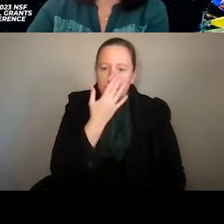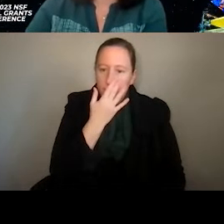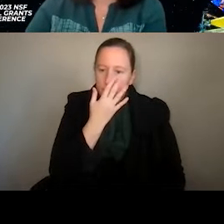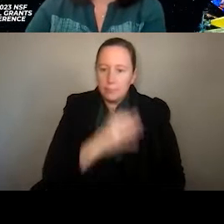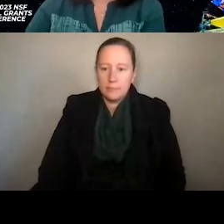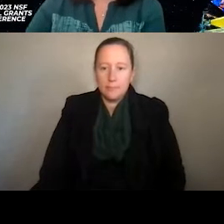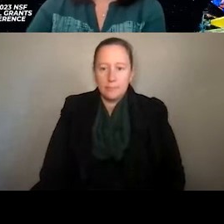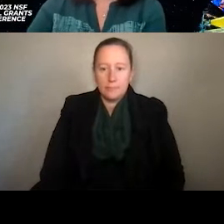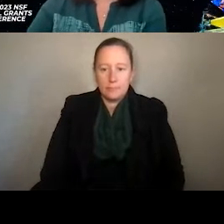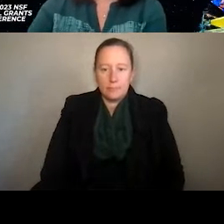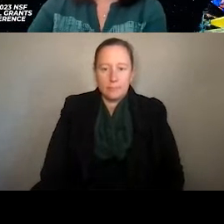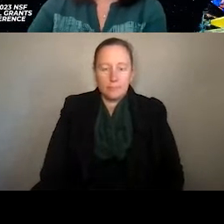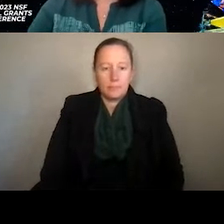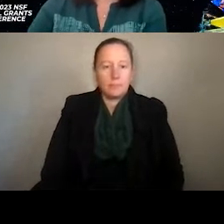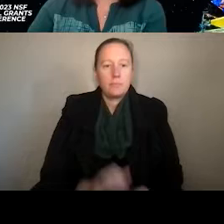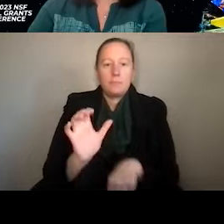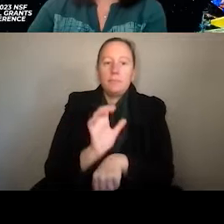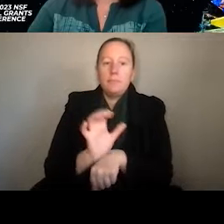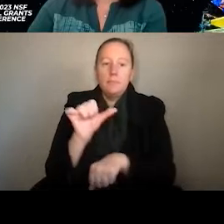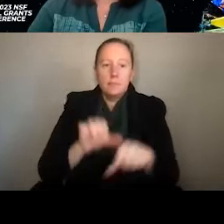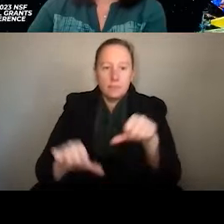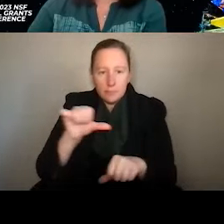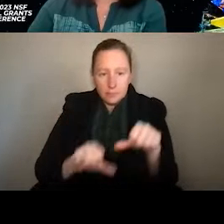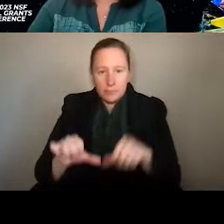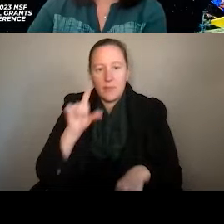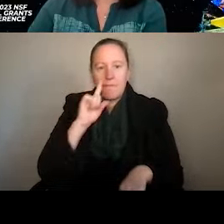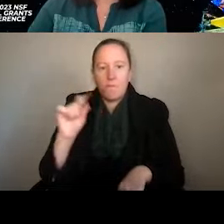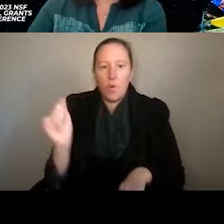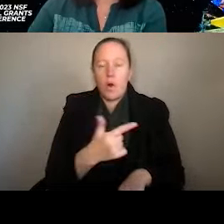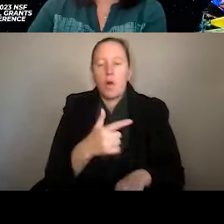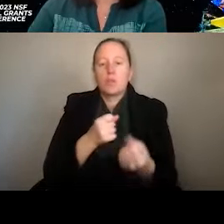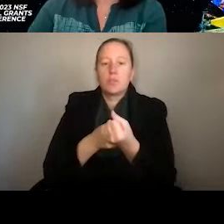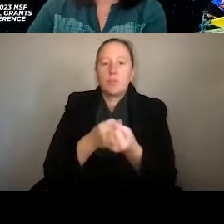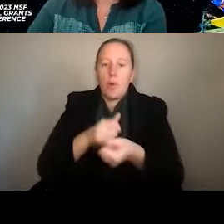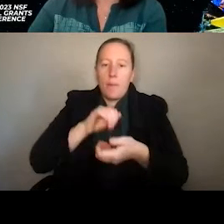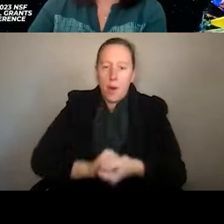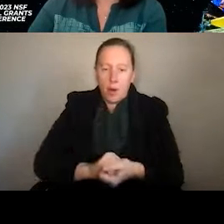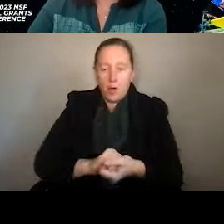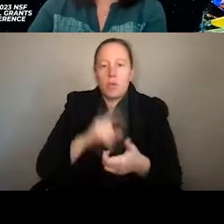The Computer Science for All. This program support partnerships and research that